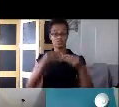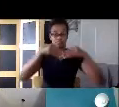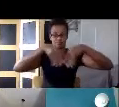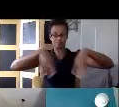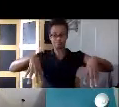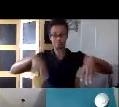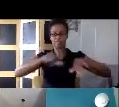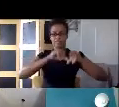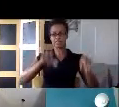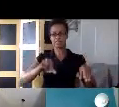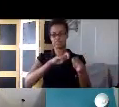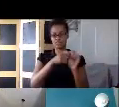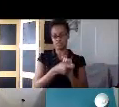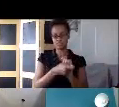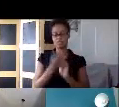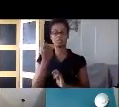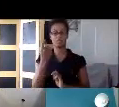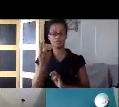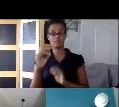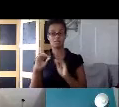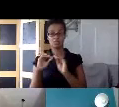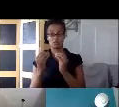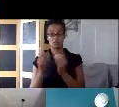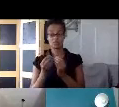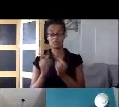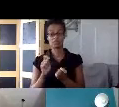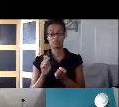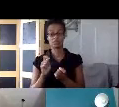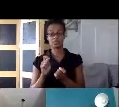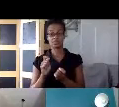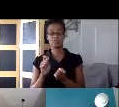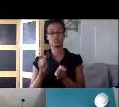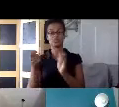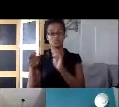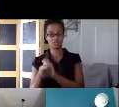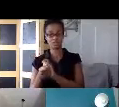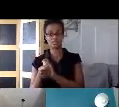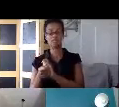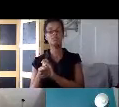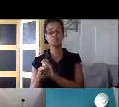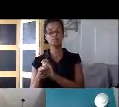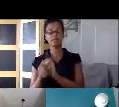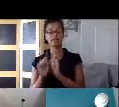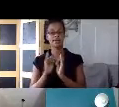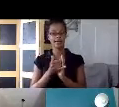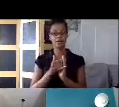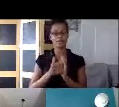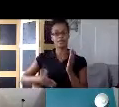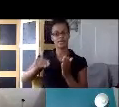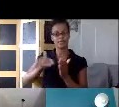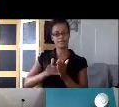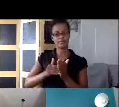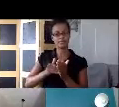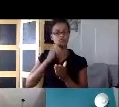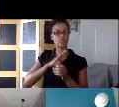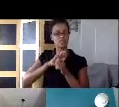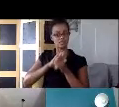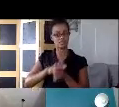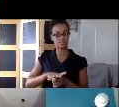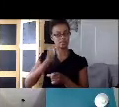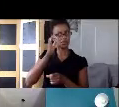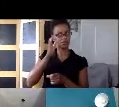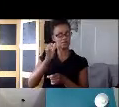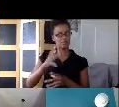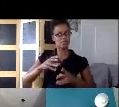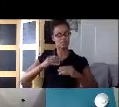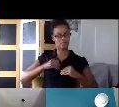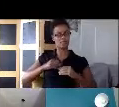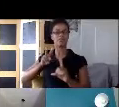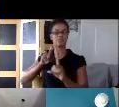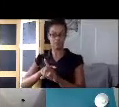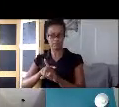can, can change with the framework of being anti-racist. And so how anti-r practice and